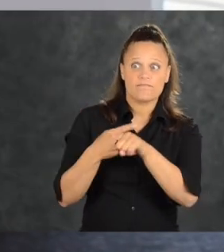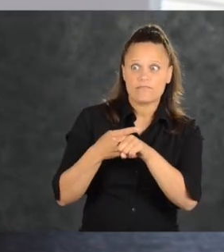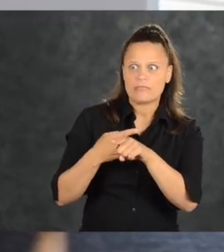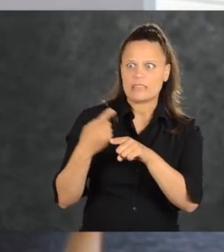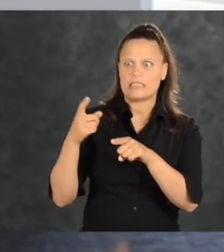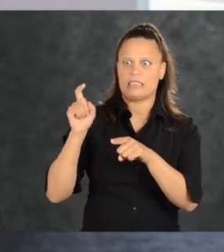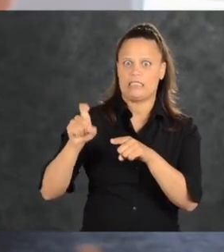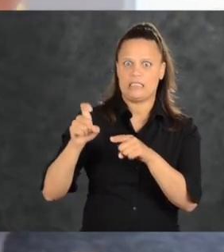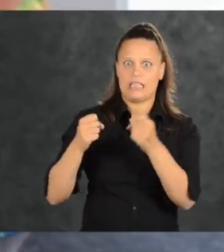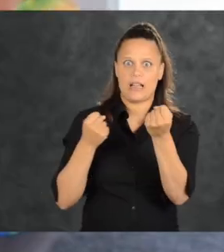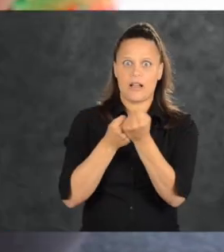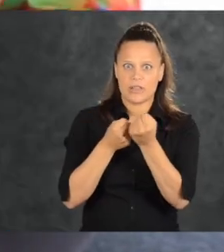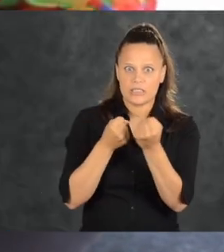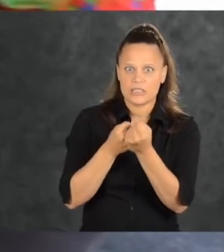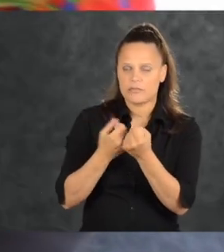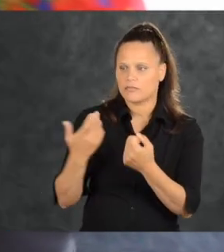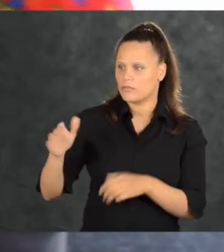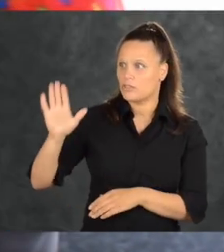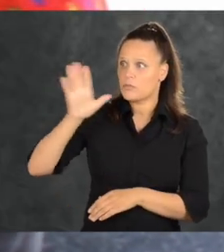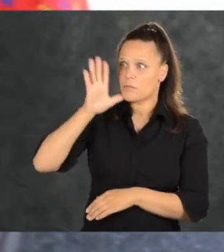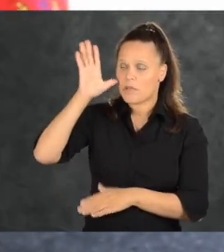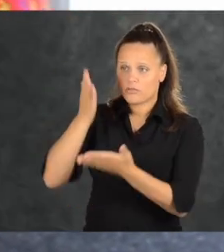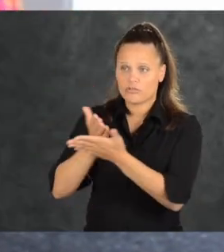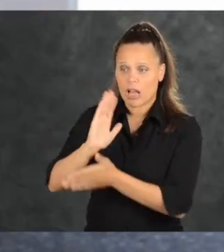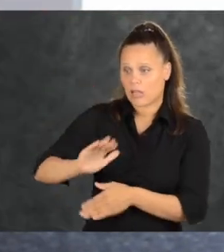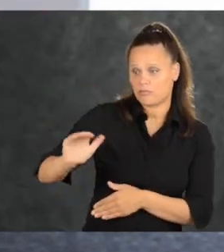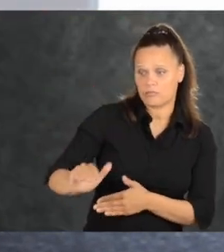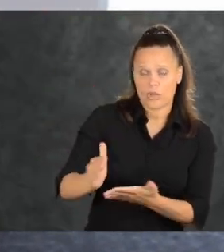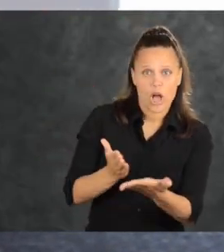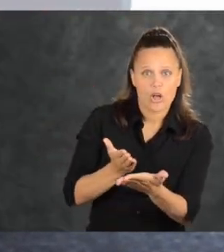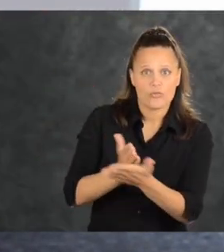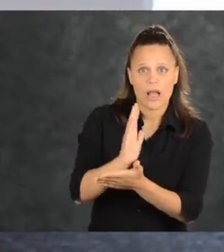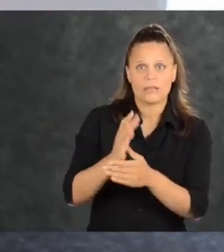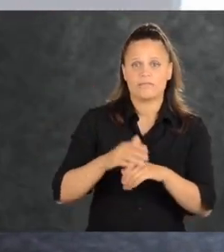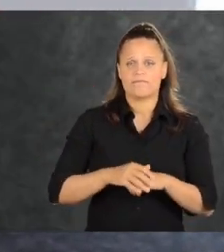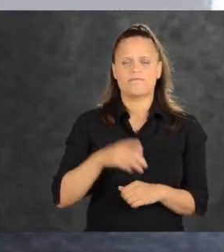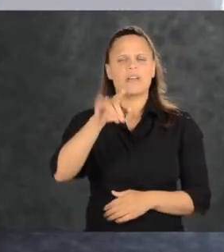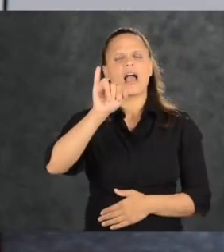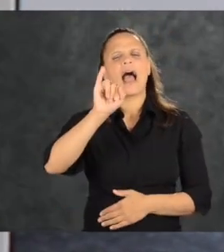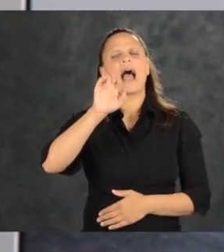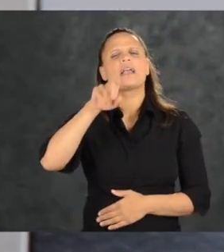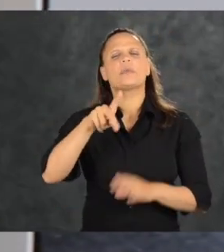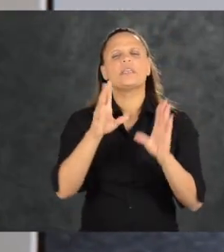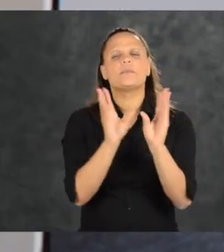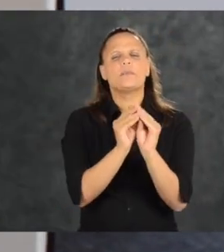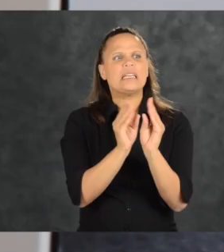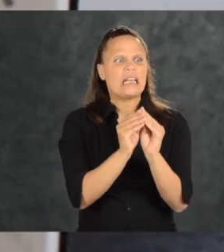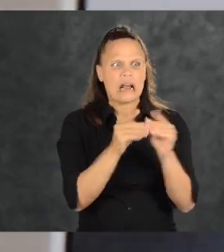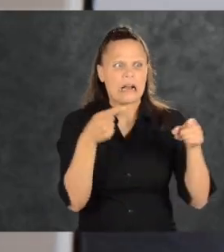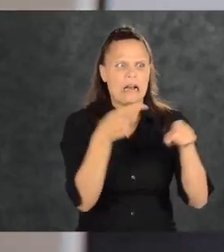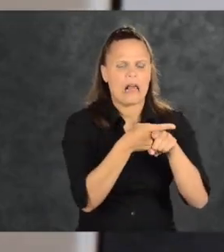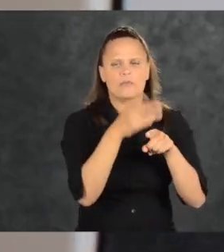after starting as one of the receptionists here at the Career Center about six years ago. Sadie